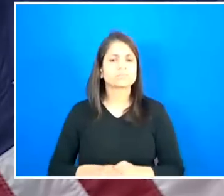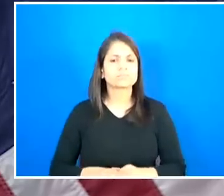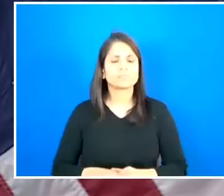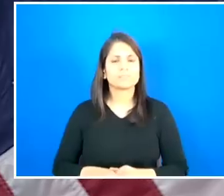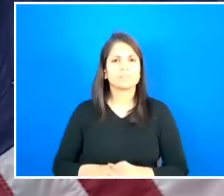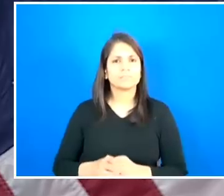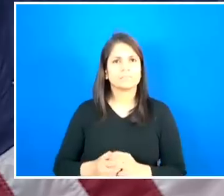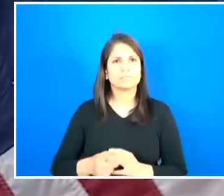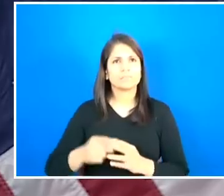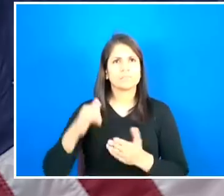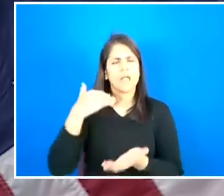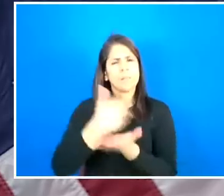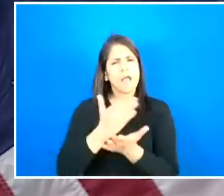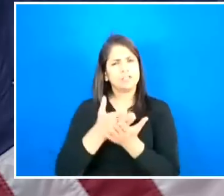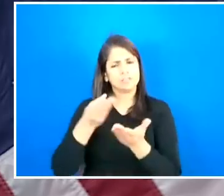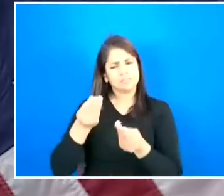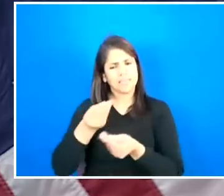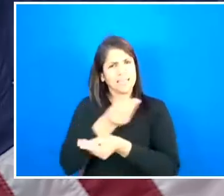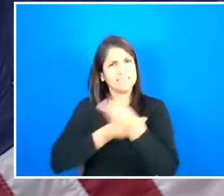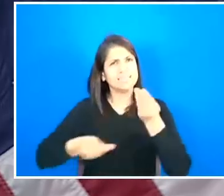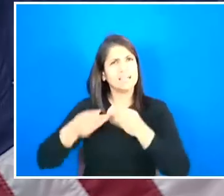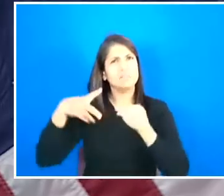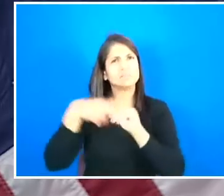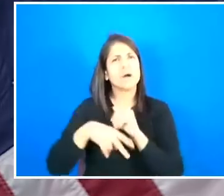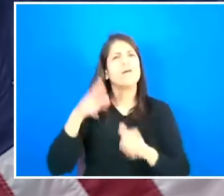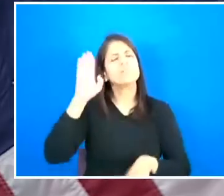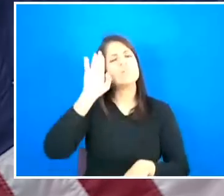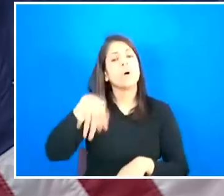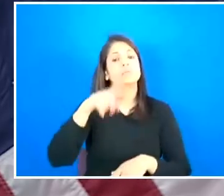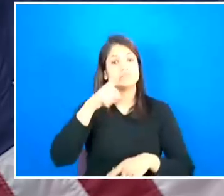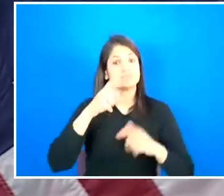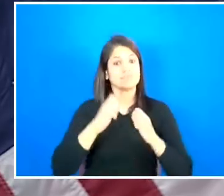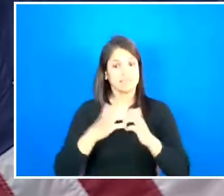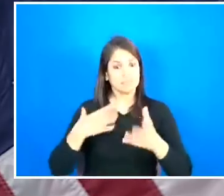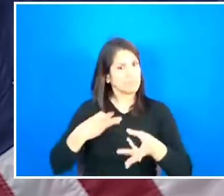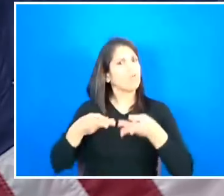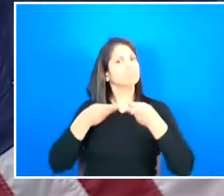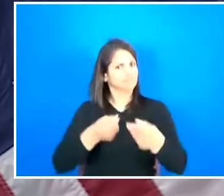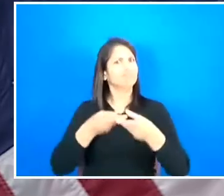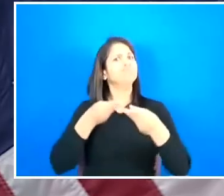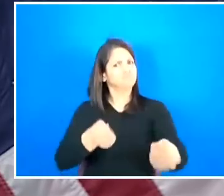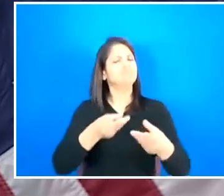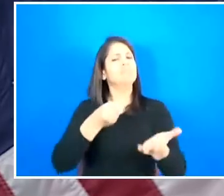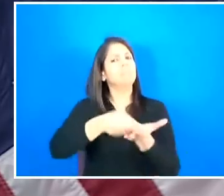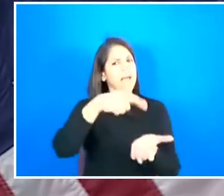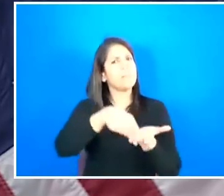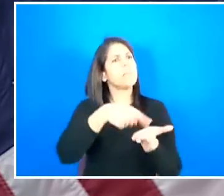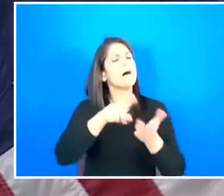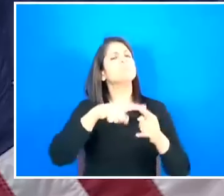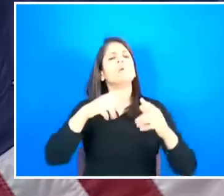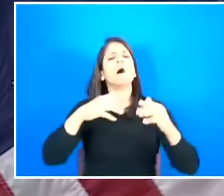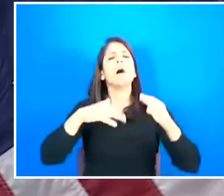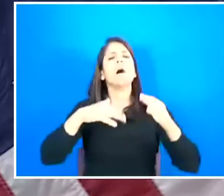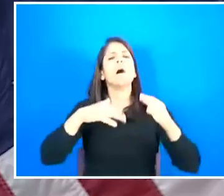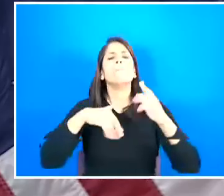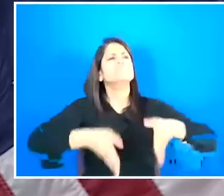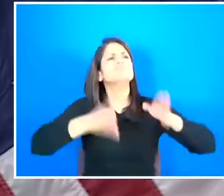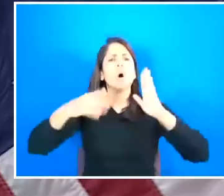ERIFRN OM POLITICO IS NEXT. WITH REGARD TO THE CUTS TO THE AFFORDABLE